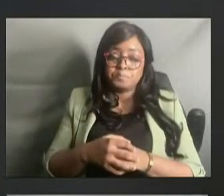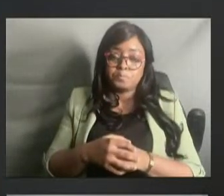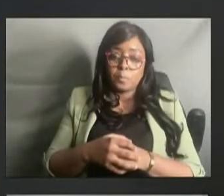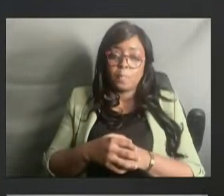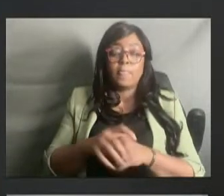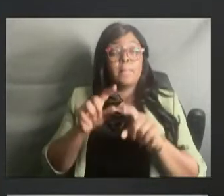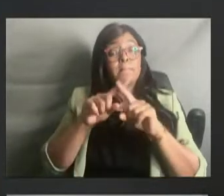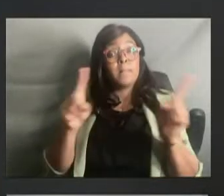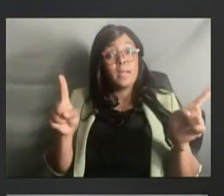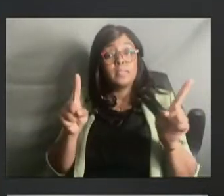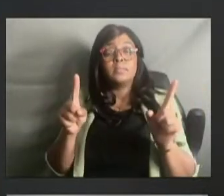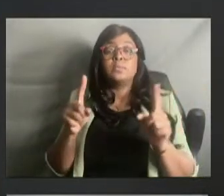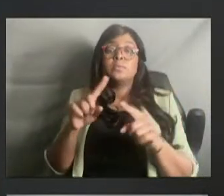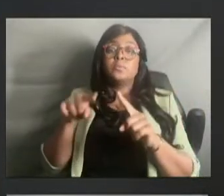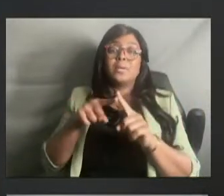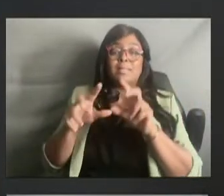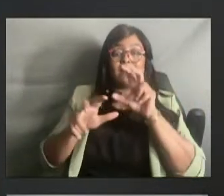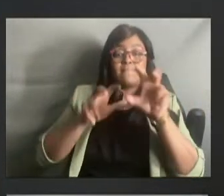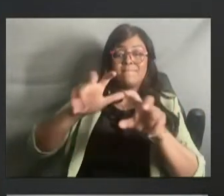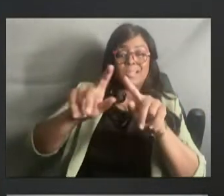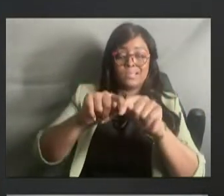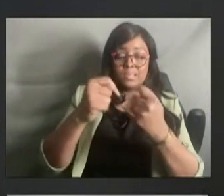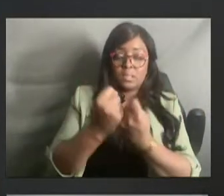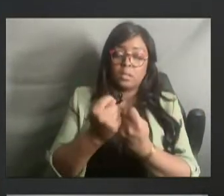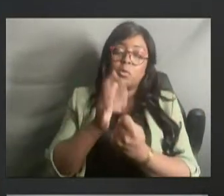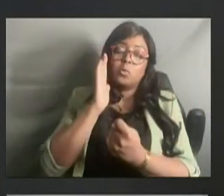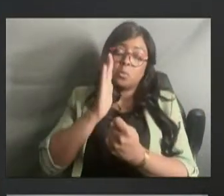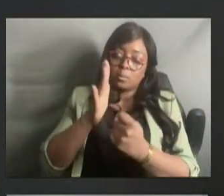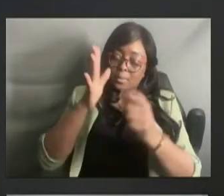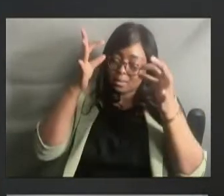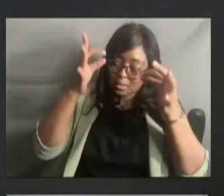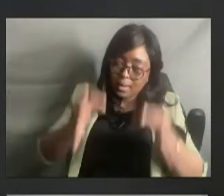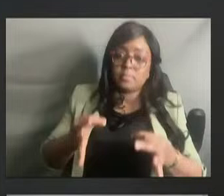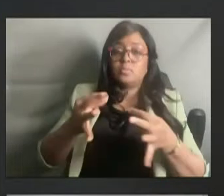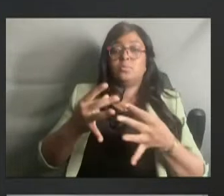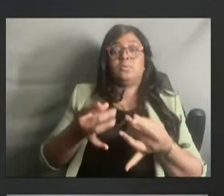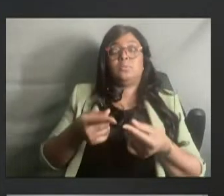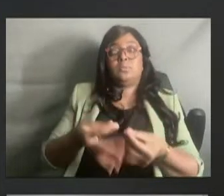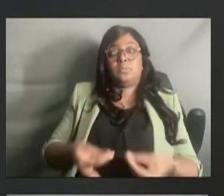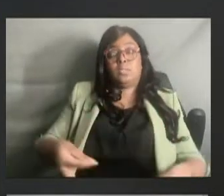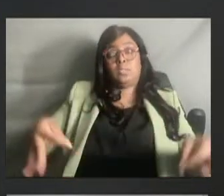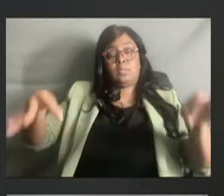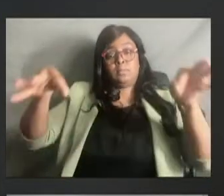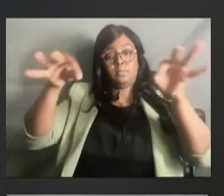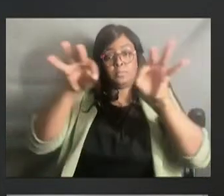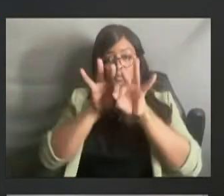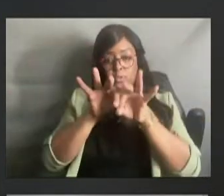that we can get. But in making